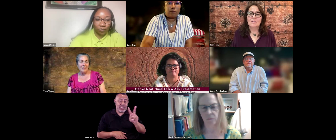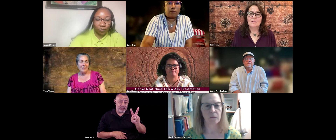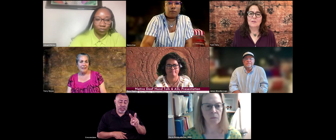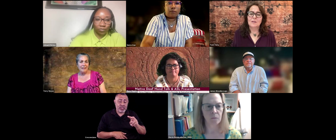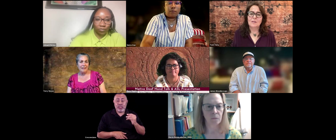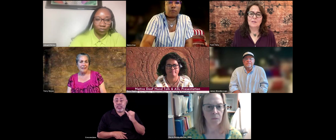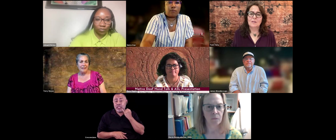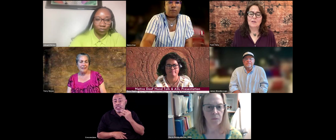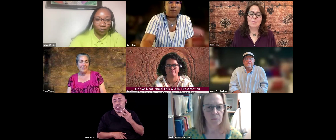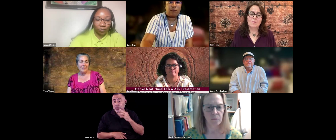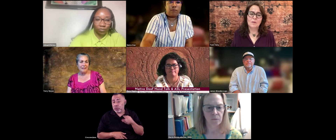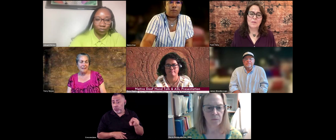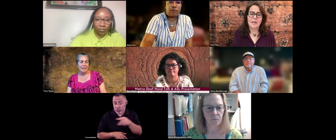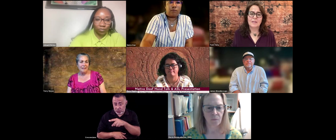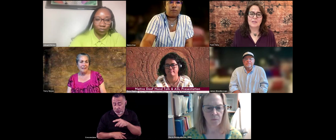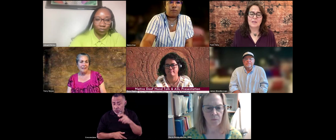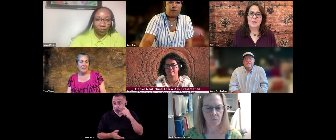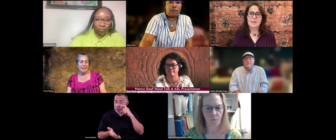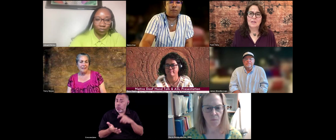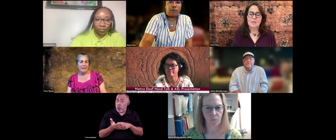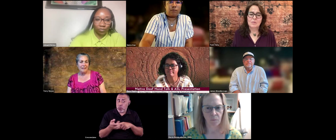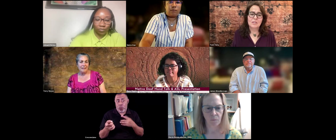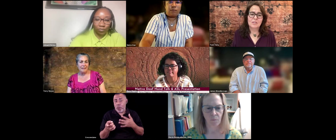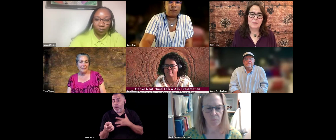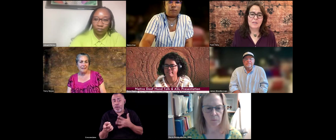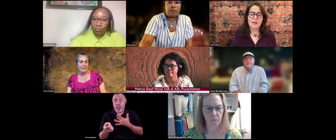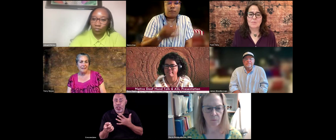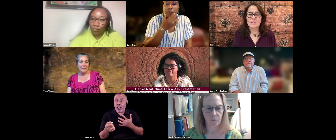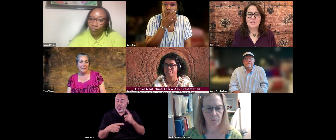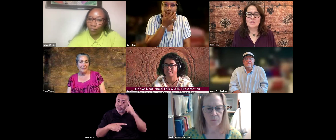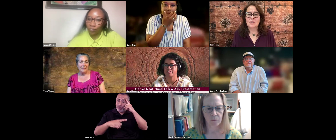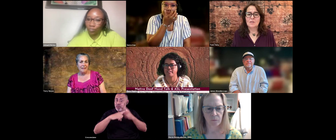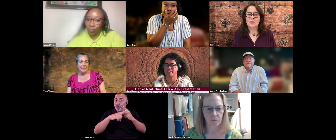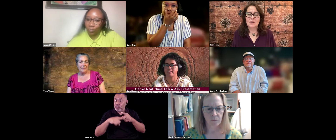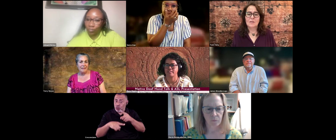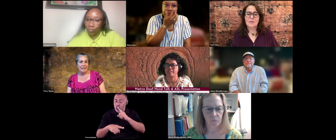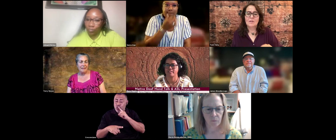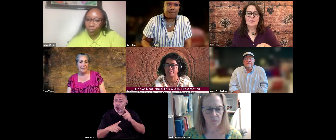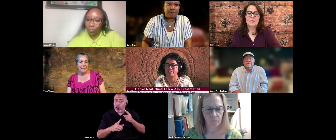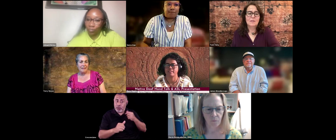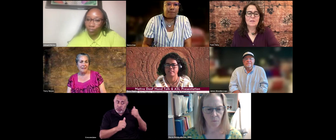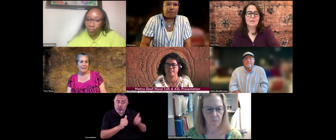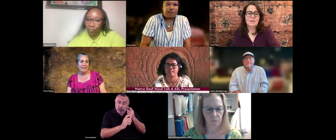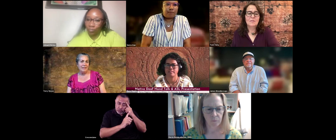Feel hopeful that Your mission is being accomplished.